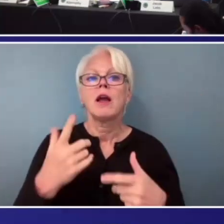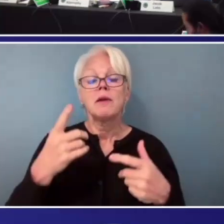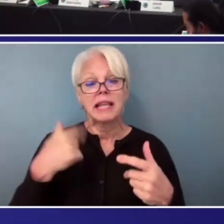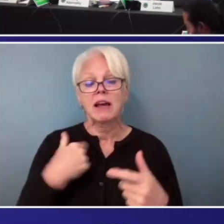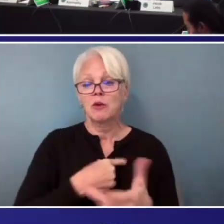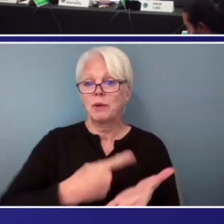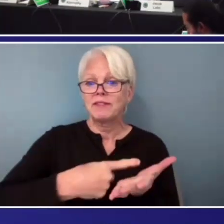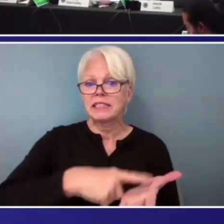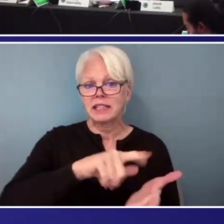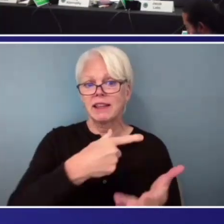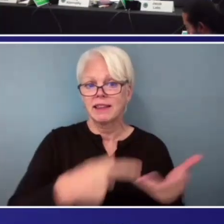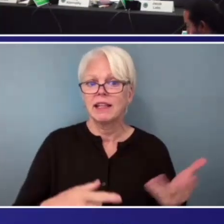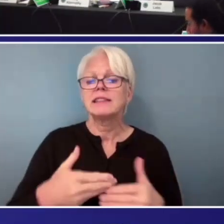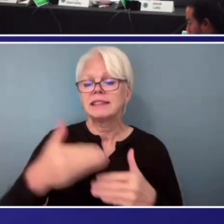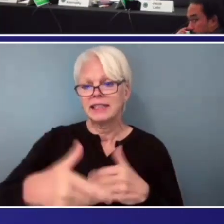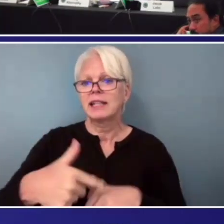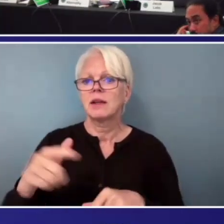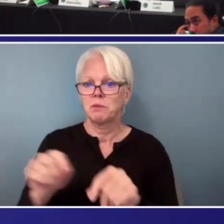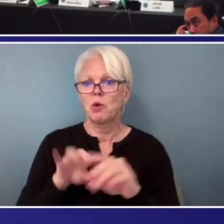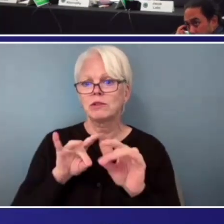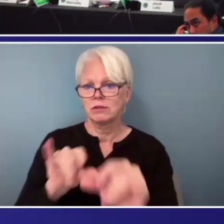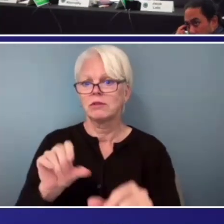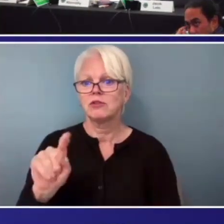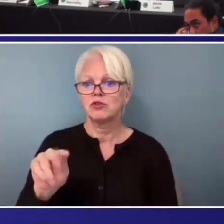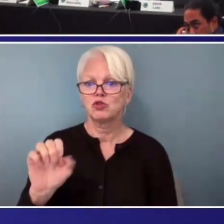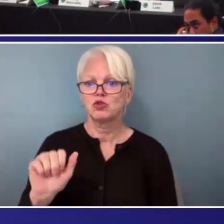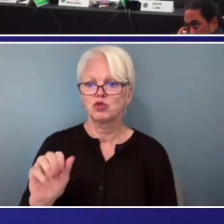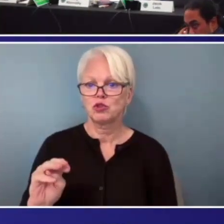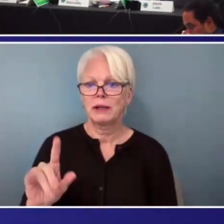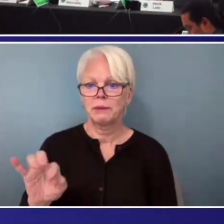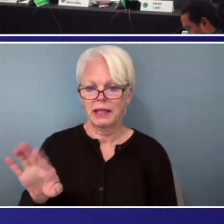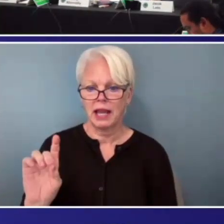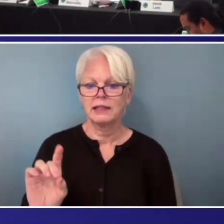time. And it is -- I guess, my page number. I don't know if it's your